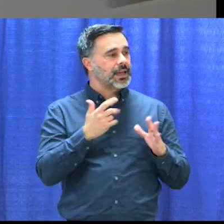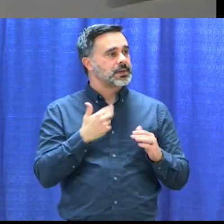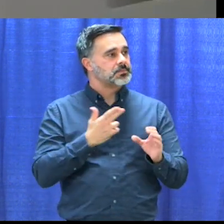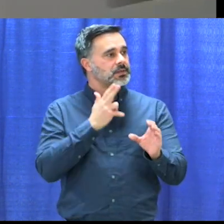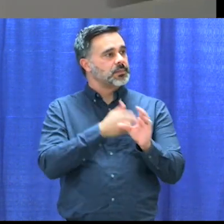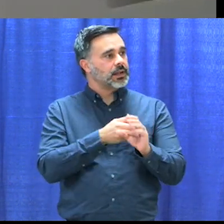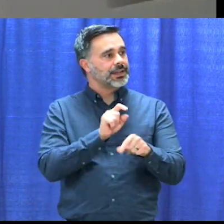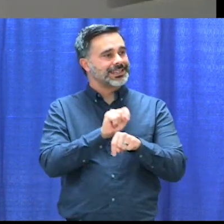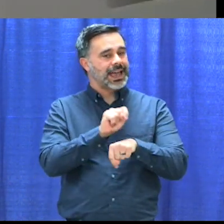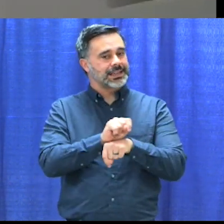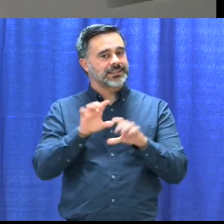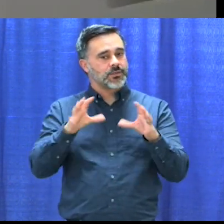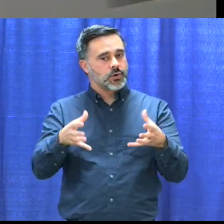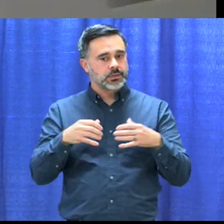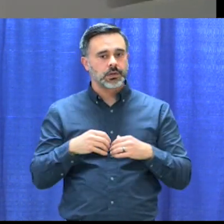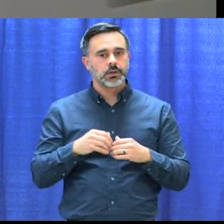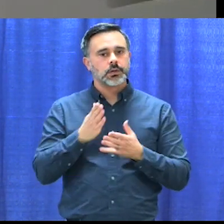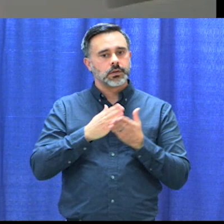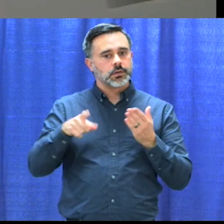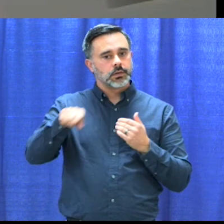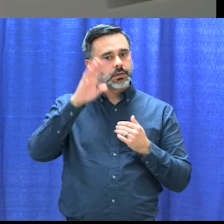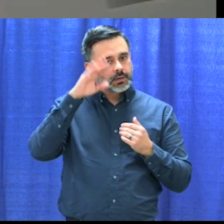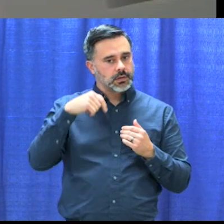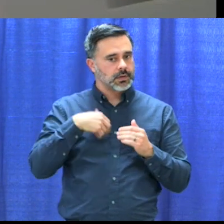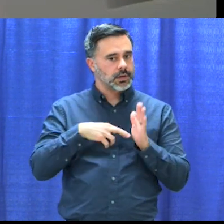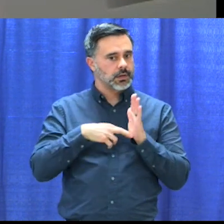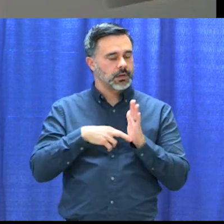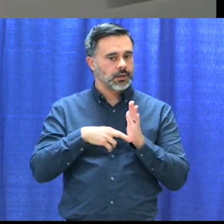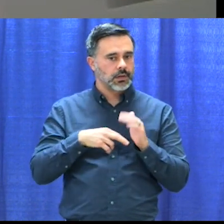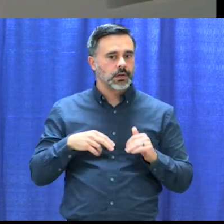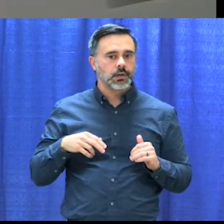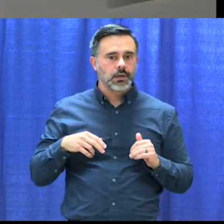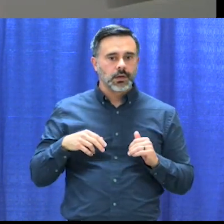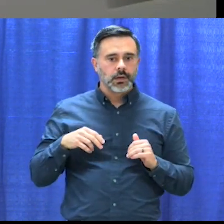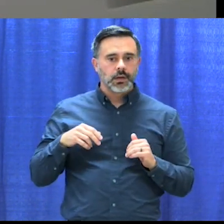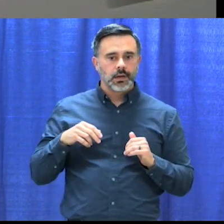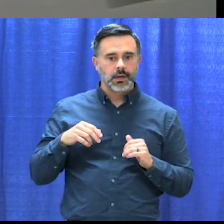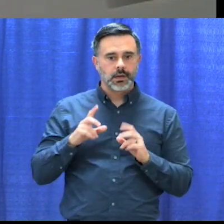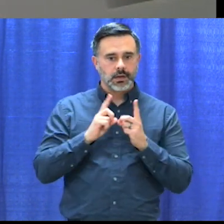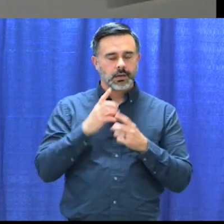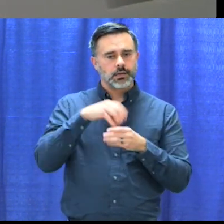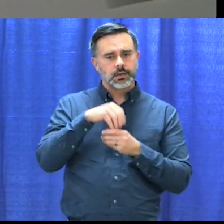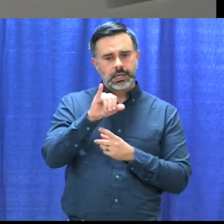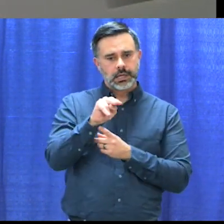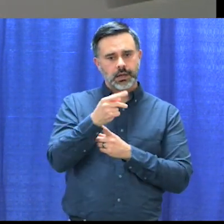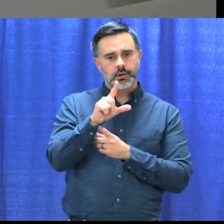force. For those of you who know I represent the 62nd district which includes Unified School District.